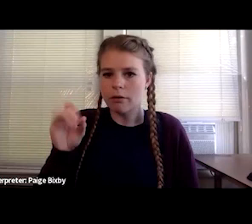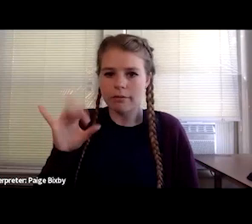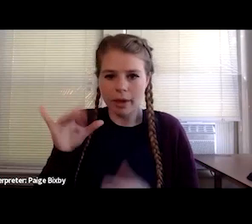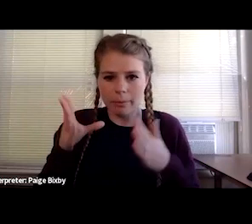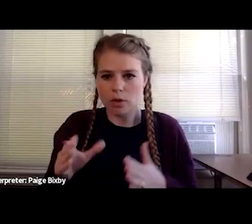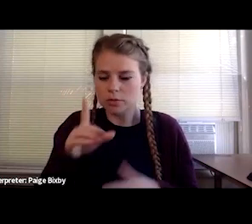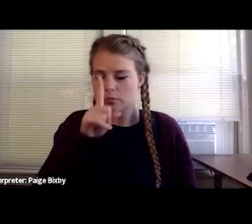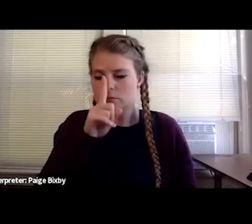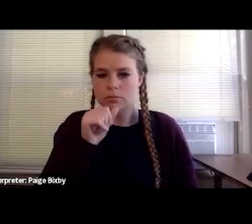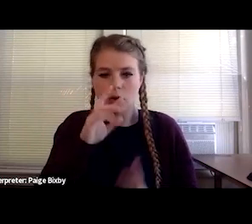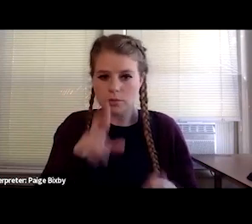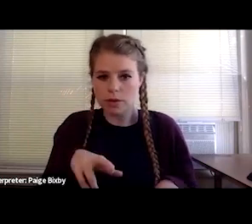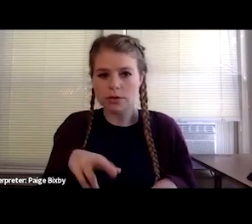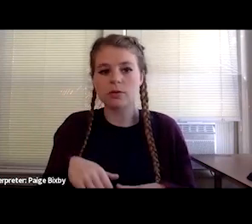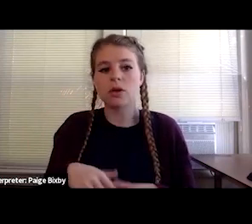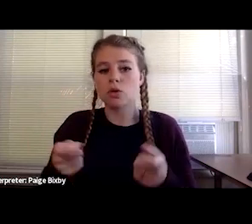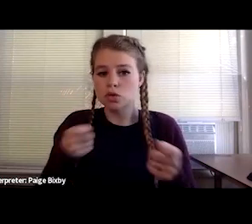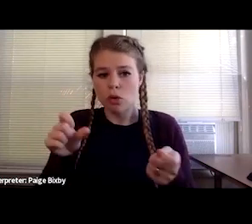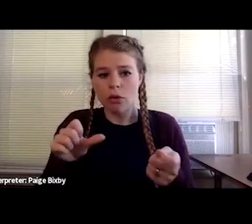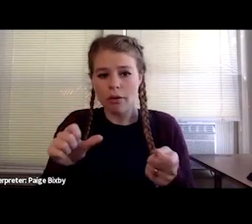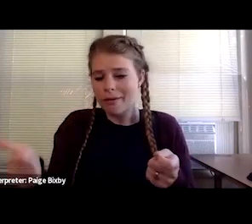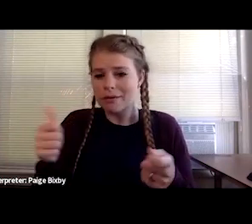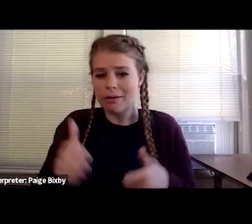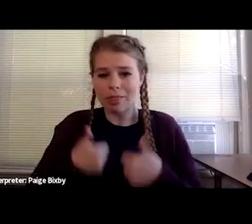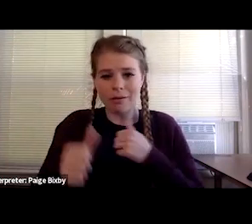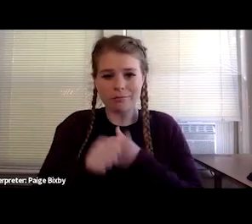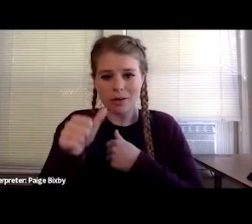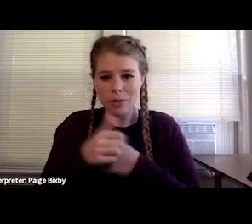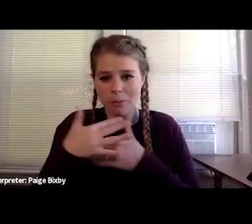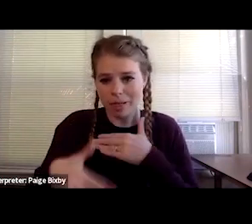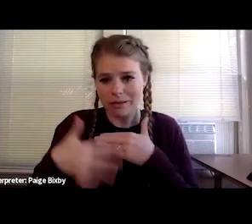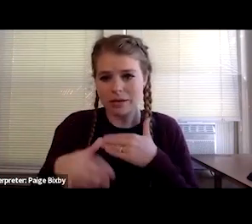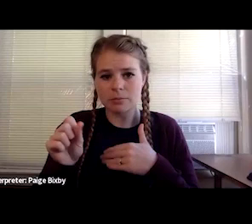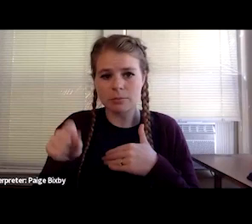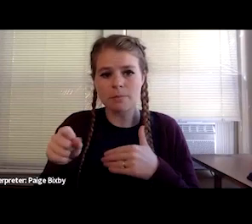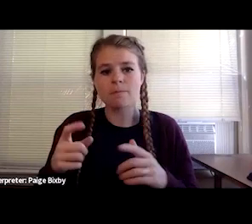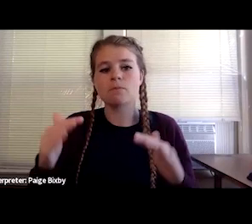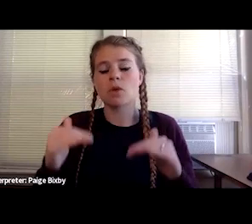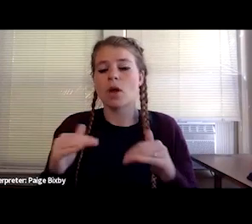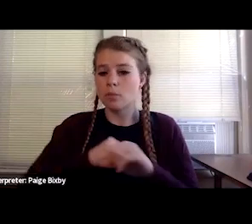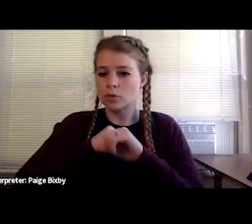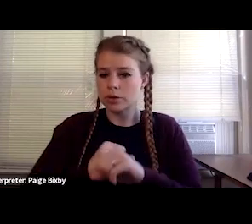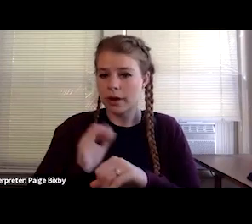any life-threatening bleeding if necessary. We're always protecting the person's head, neck, and spine,